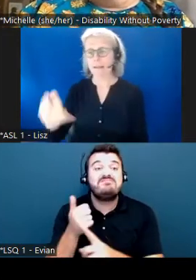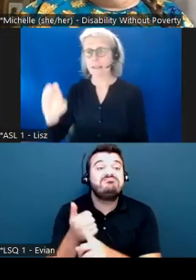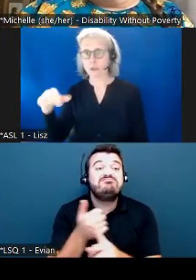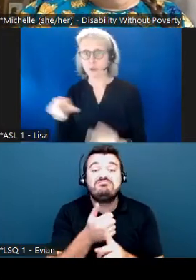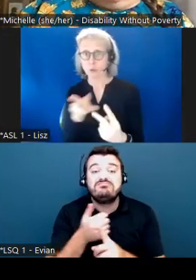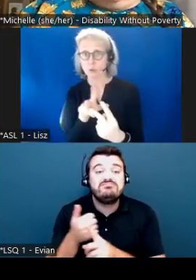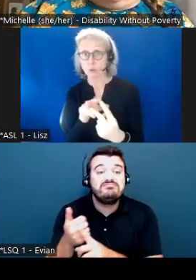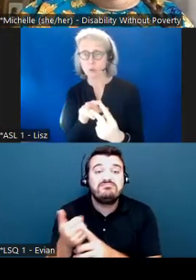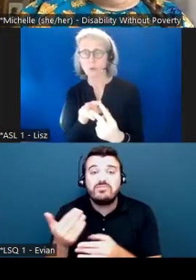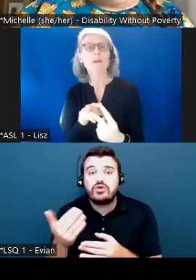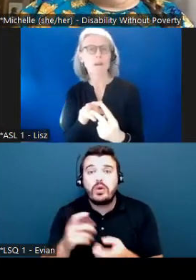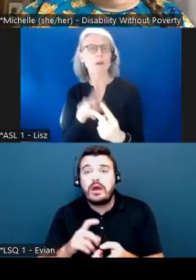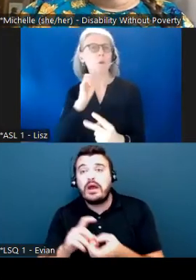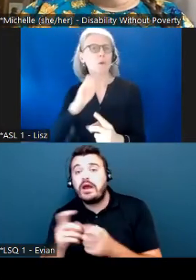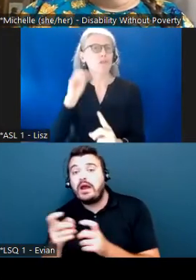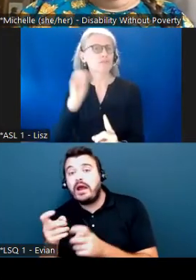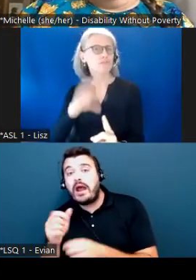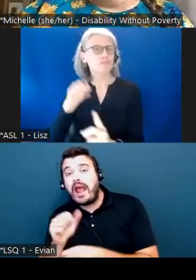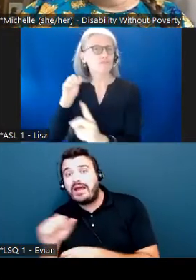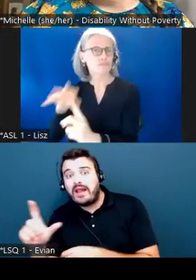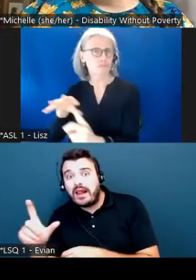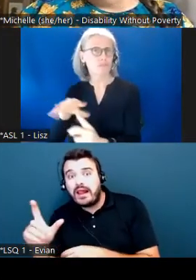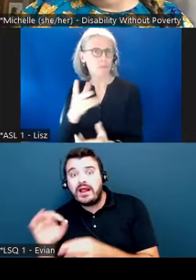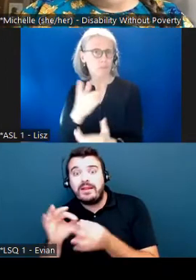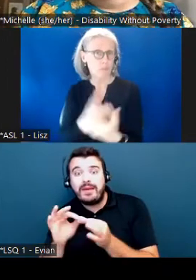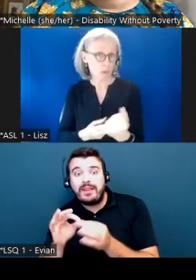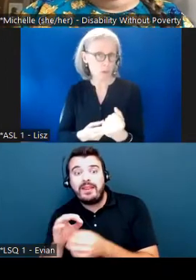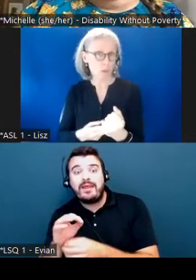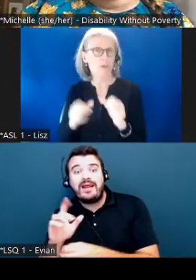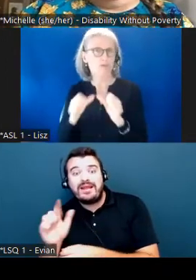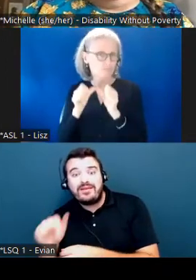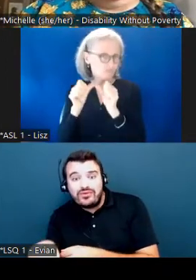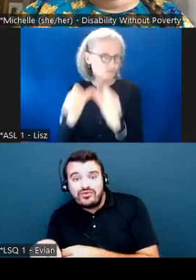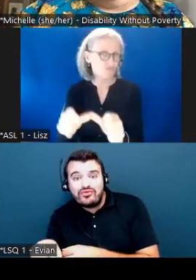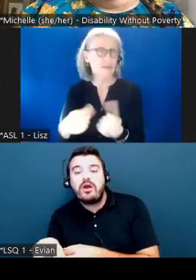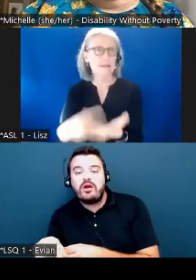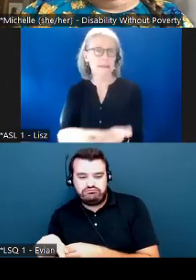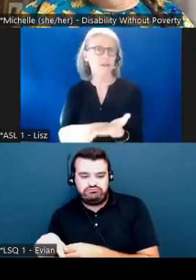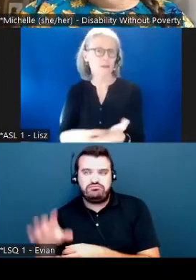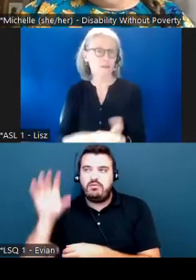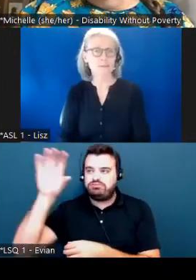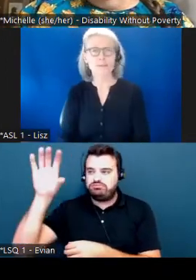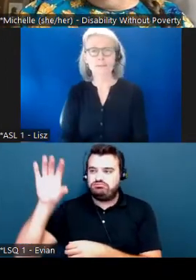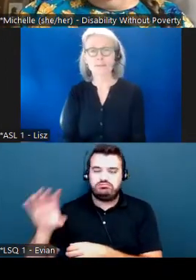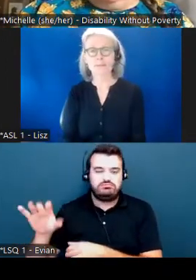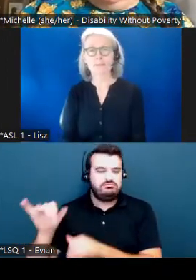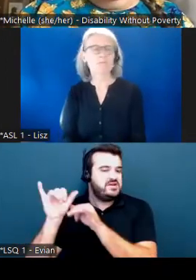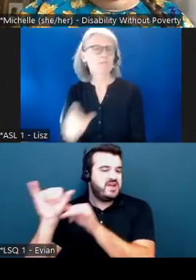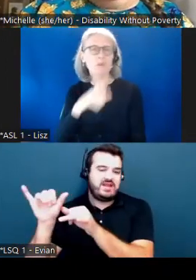WE WILL SPOTLIGHT THOSE COMPONENTS THROUGHOUT THE PRESENTATION. NO NEED TO DO ANYTHING.